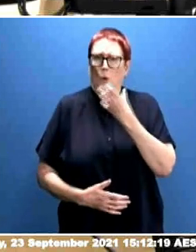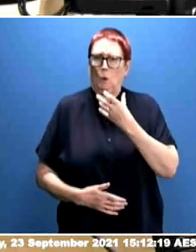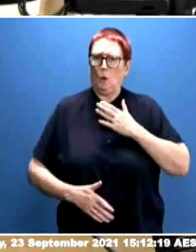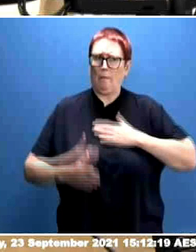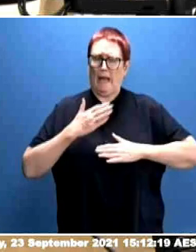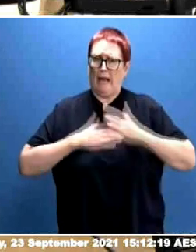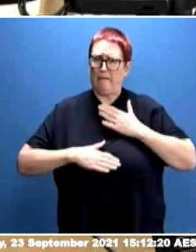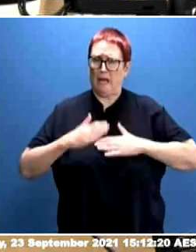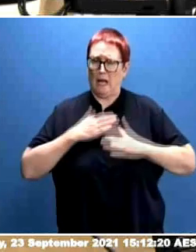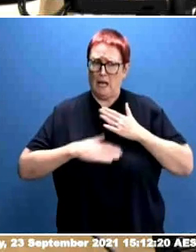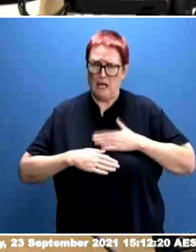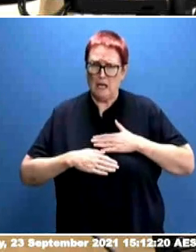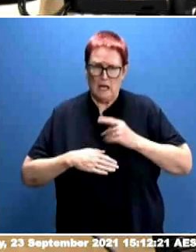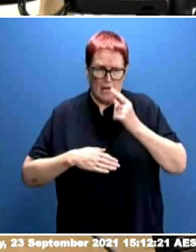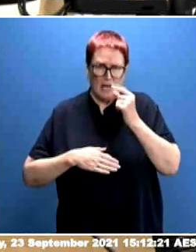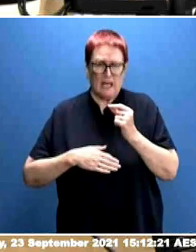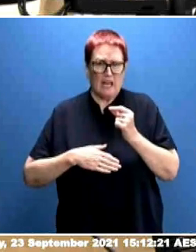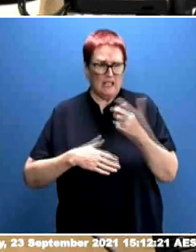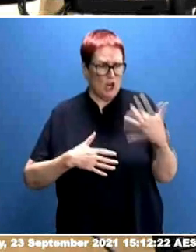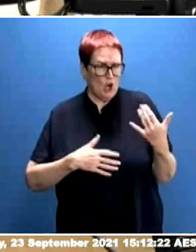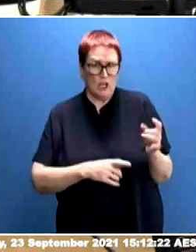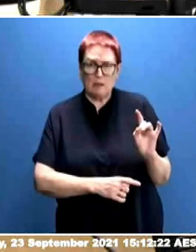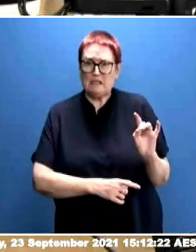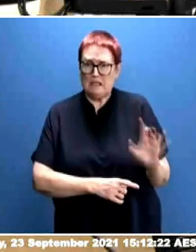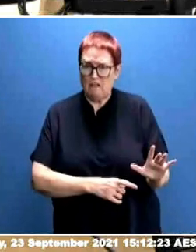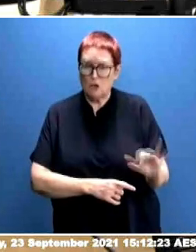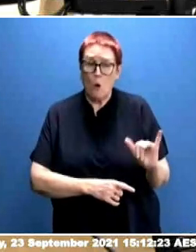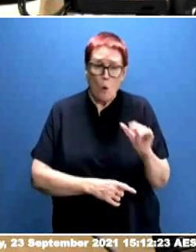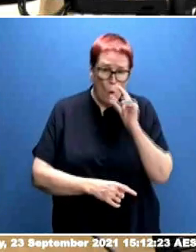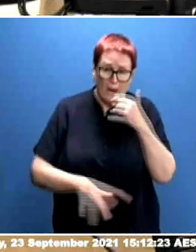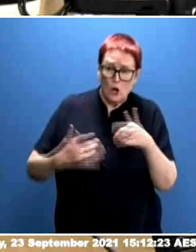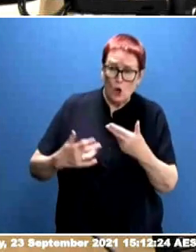significant harm to themselves or others.